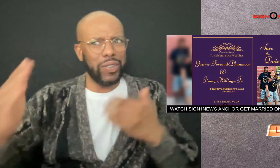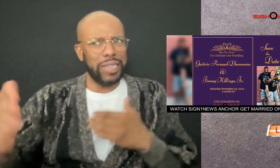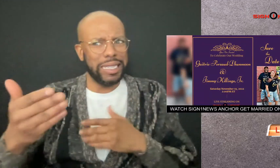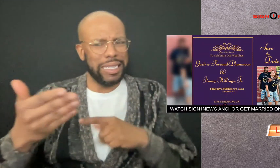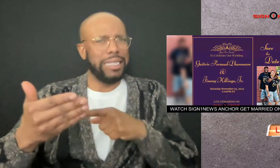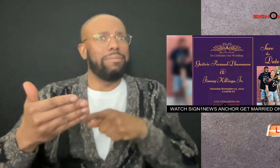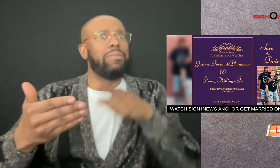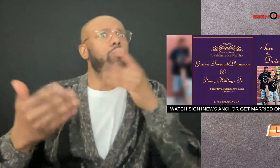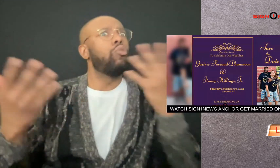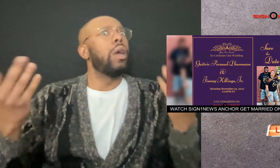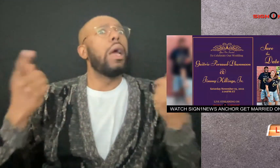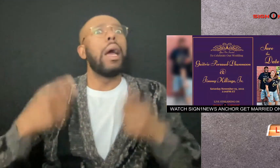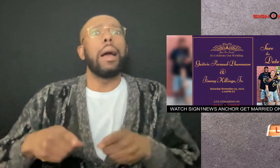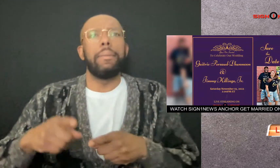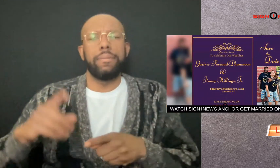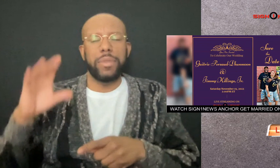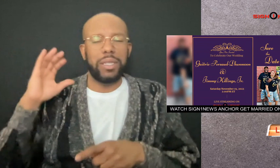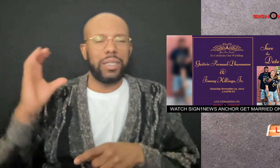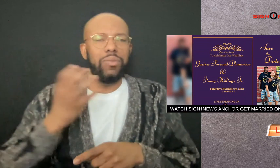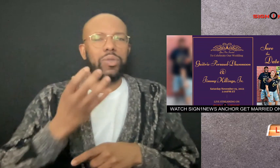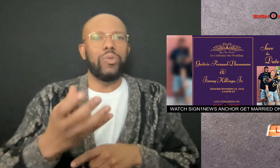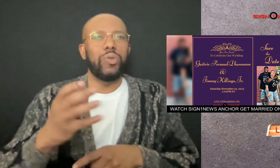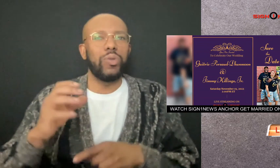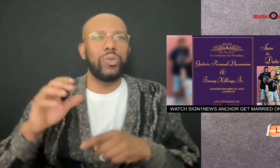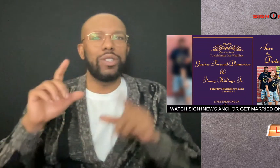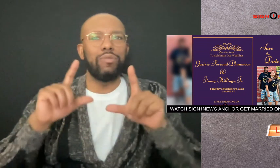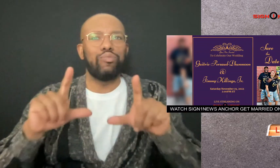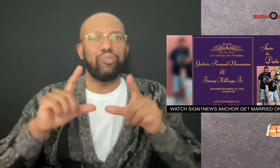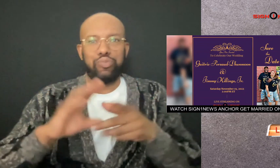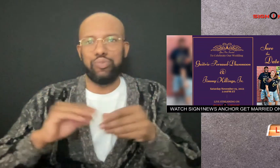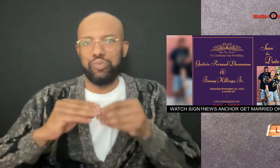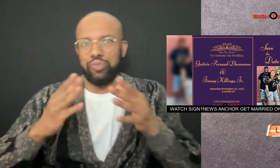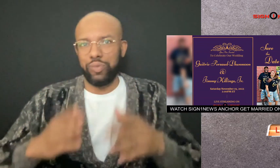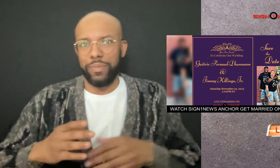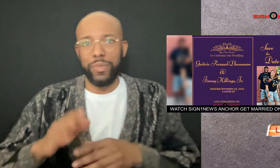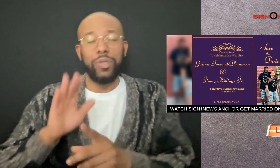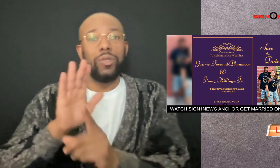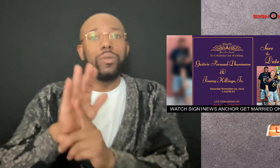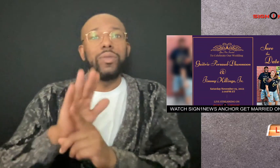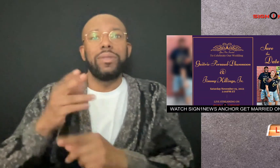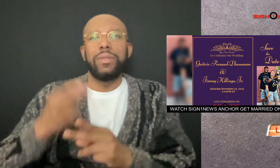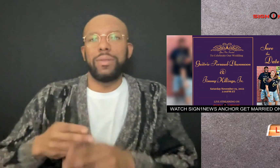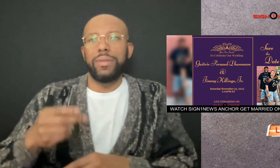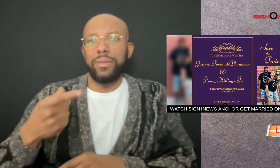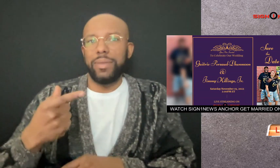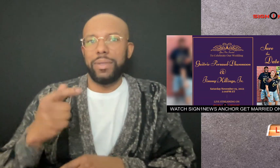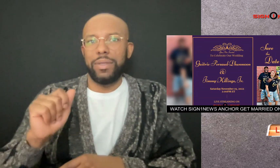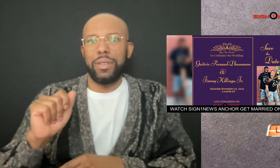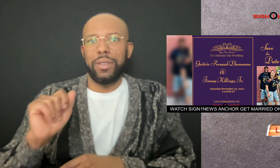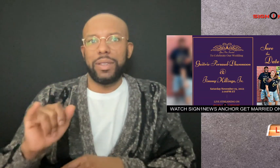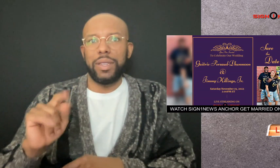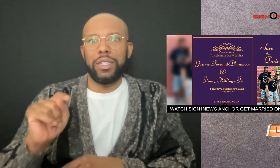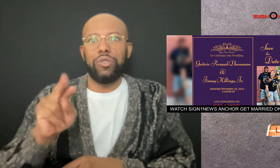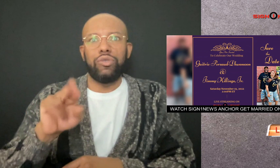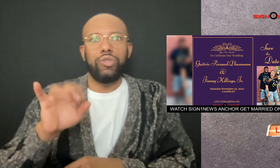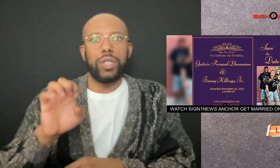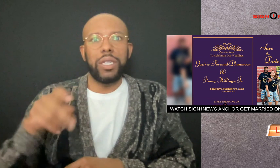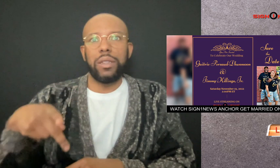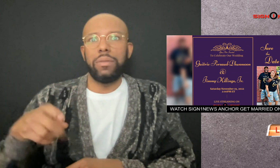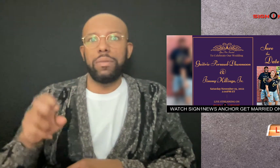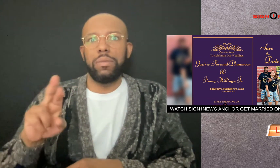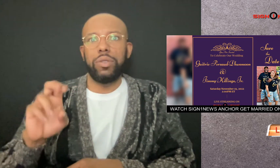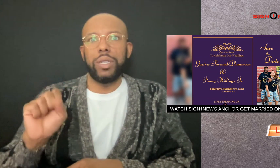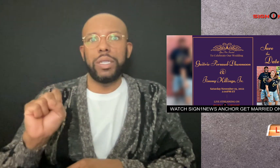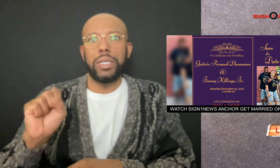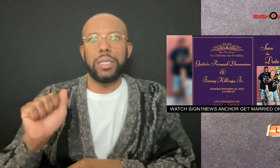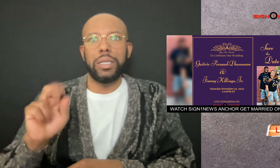and the big day is almost here Sign1News anchor Gaitrie Persaud she is getting married tomorrow